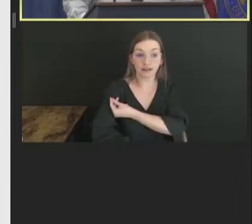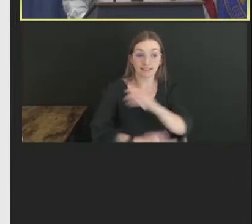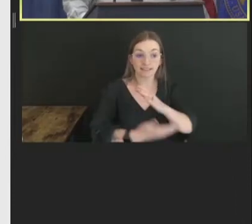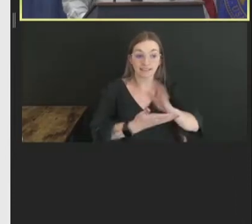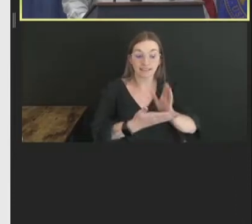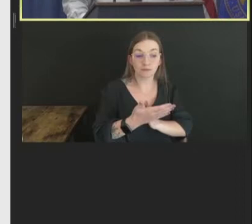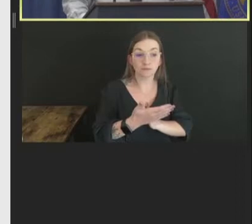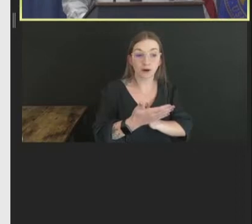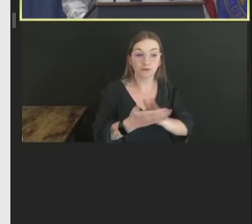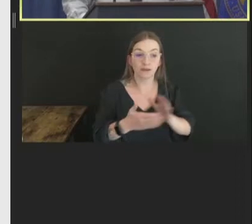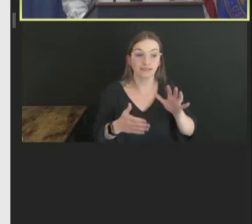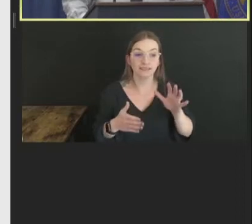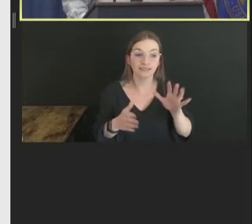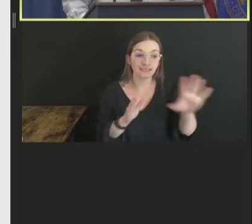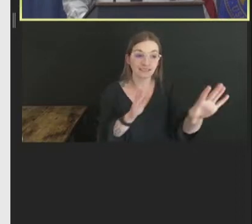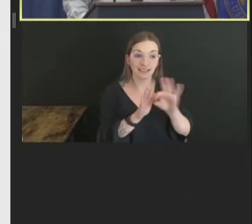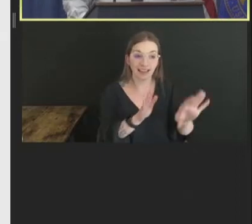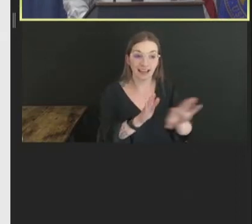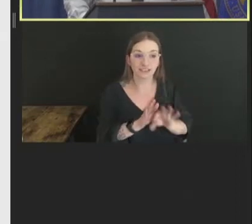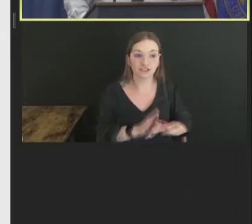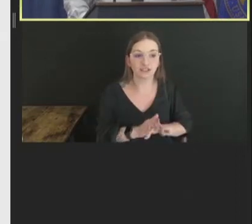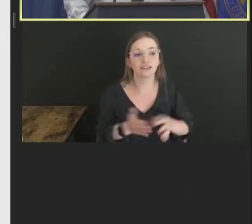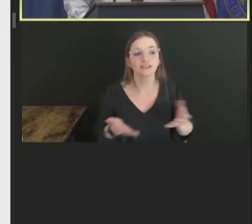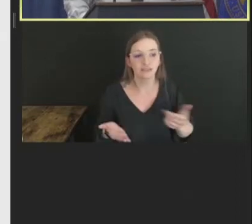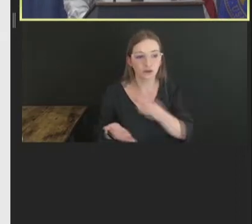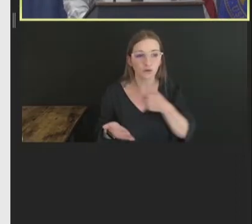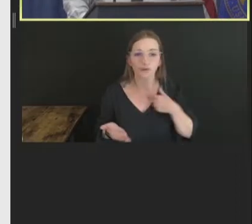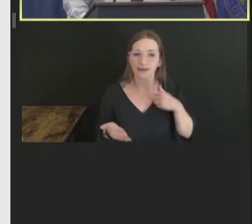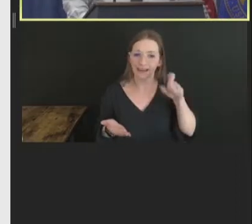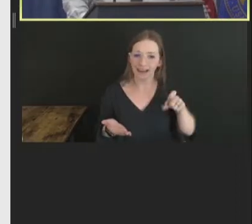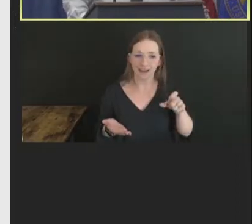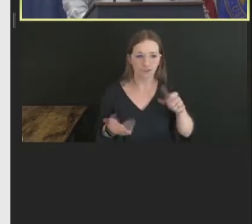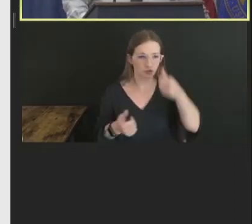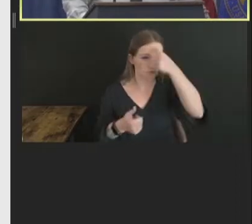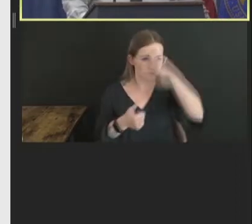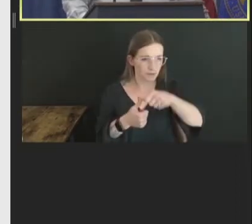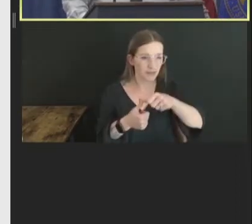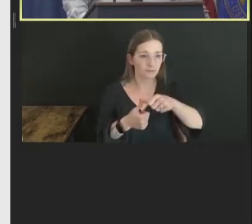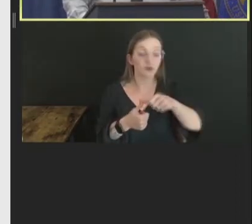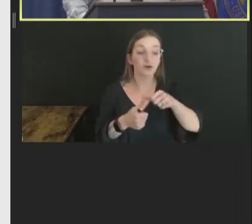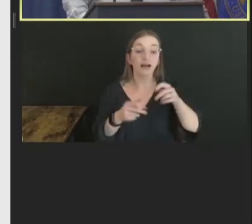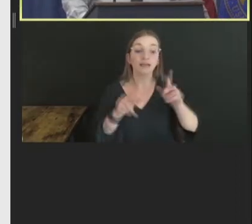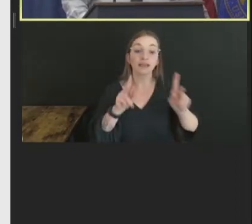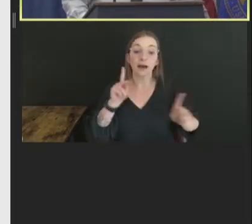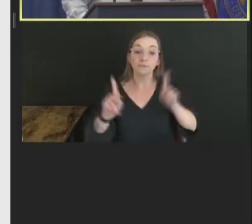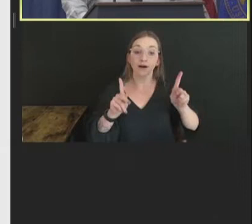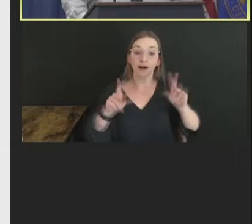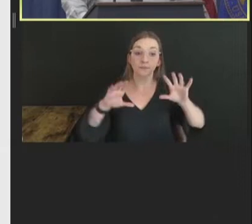understand that population immunity must drive potential changes in vaccination strategies.